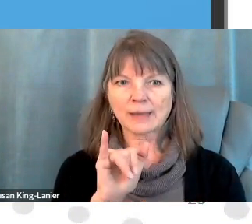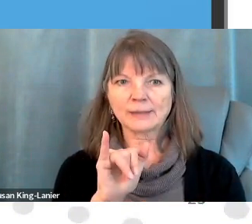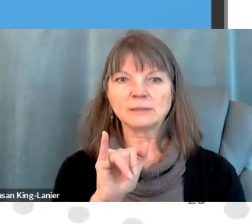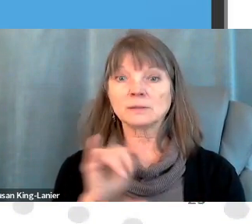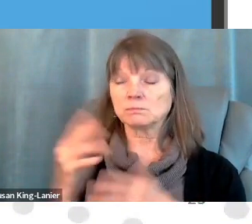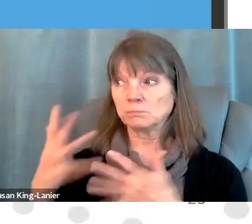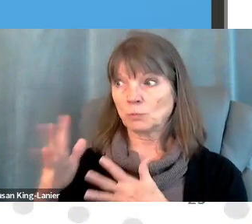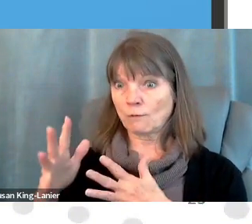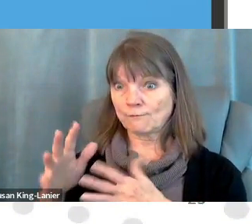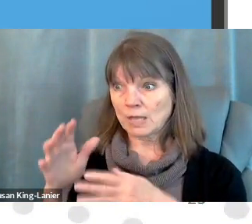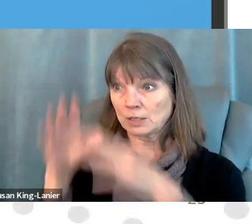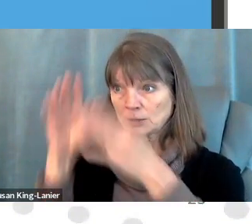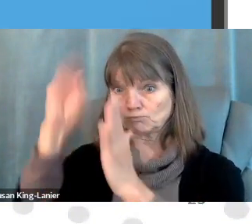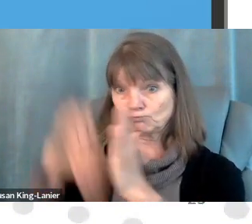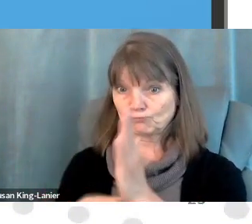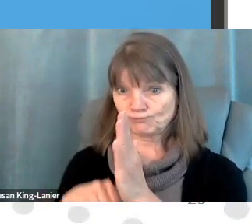So once the form is submitted.